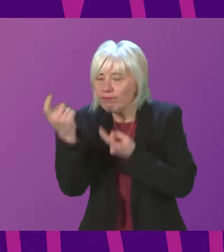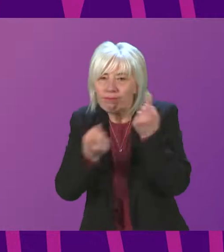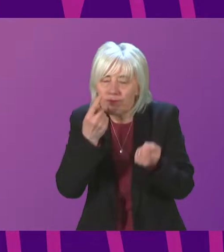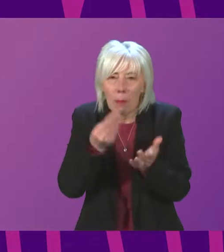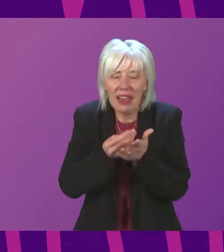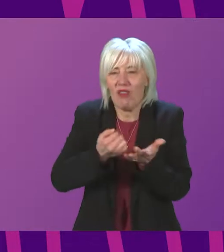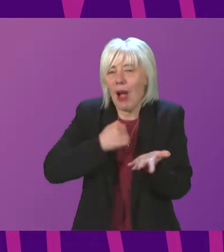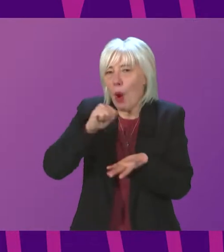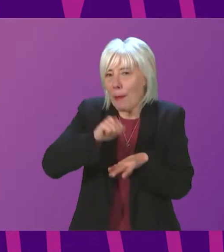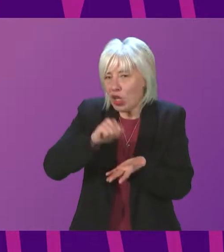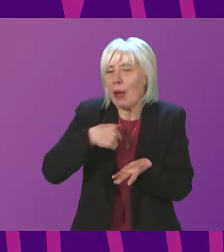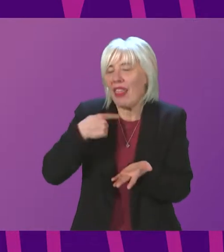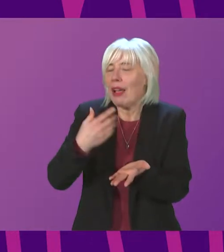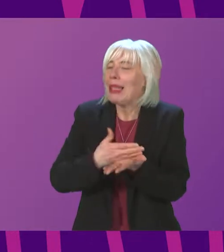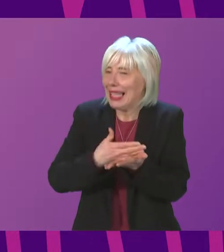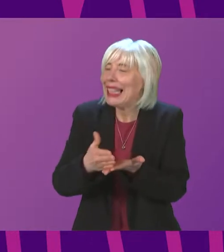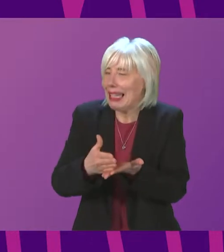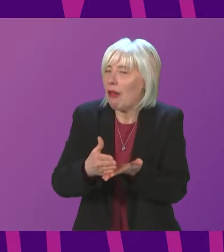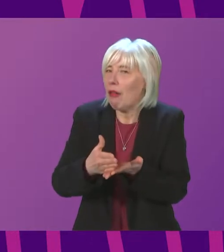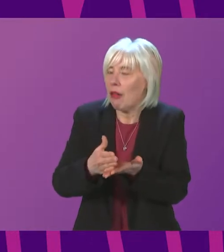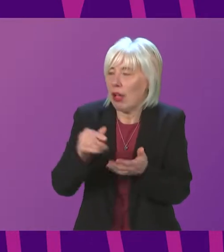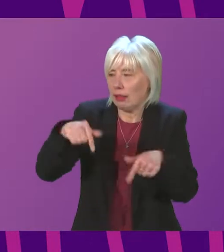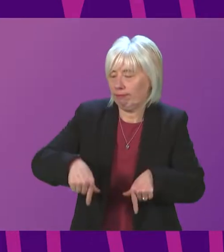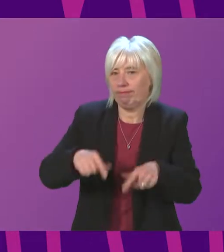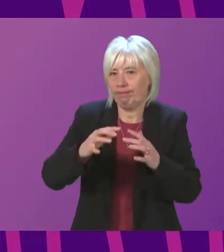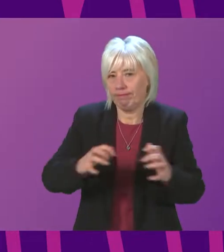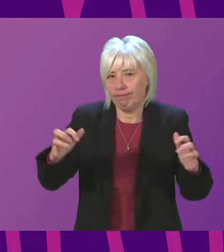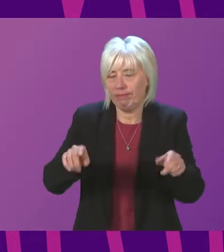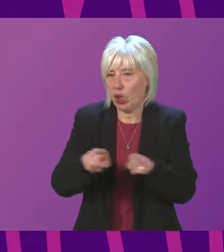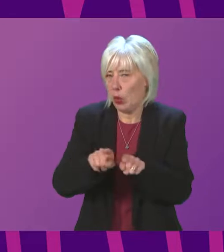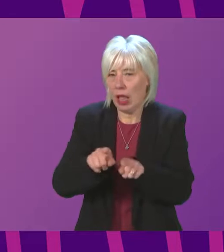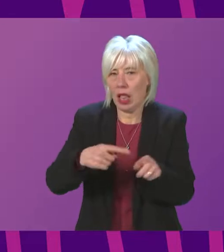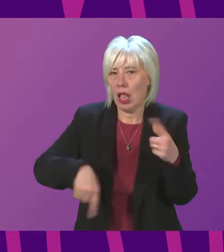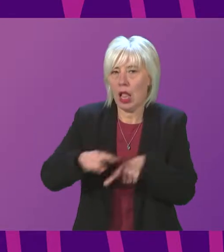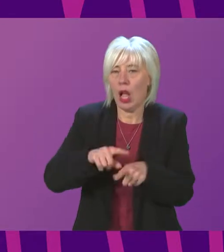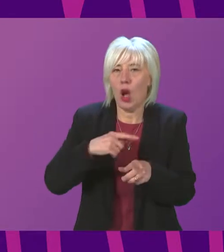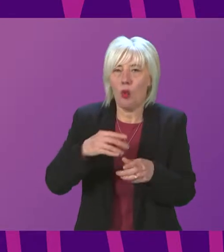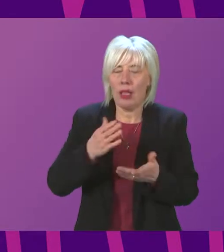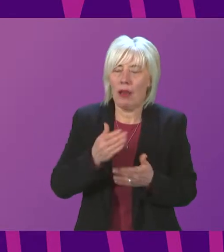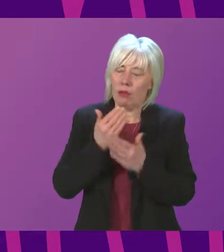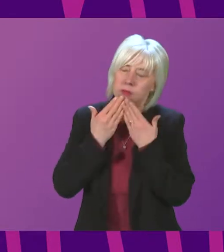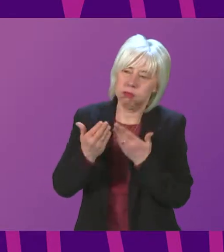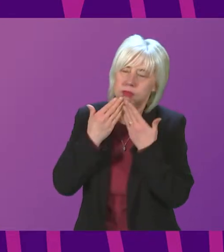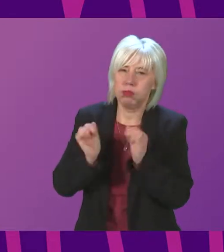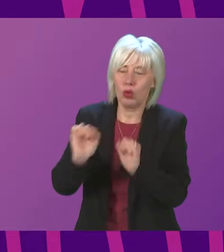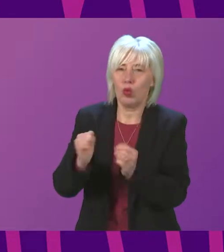However, I think that I have made it very clear, and that people across the chamber are of the view that the debt that we owe to unpaid carers is so significant that we